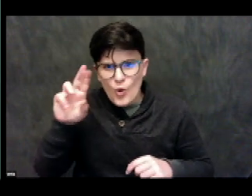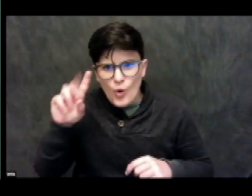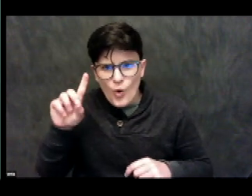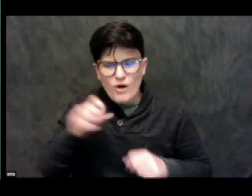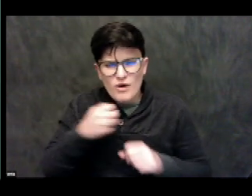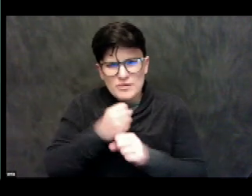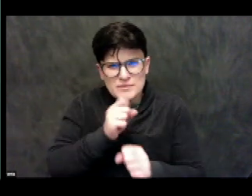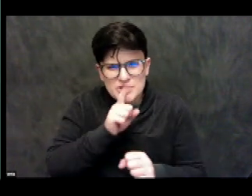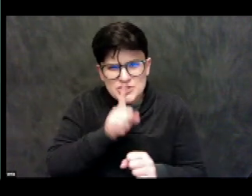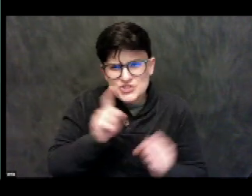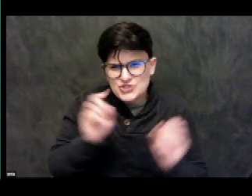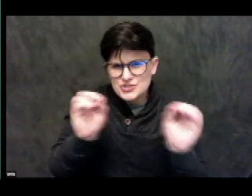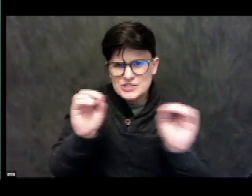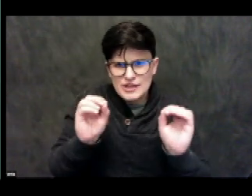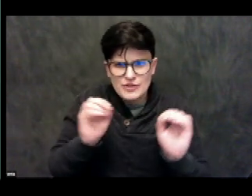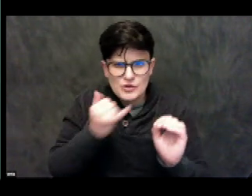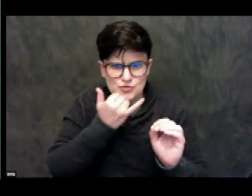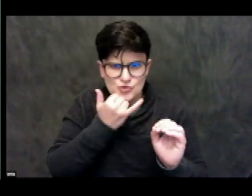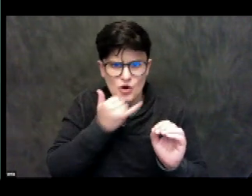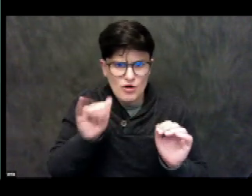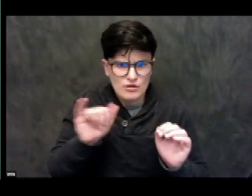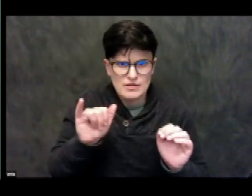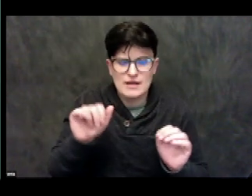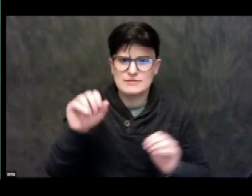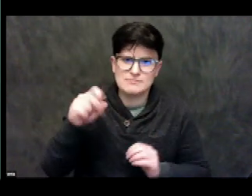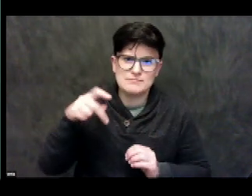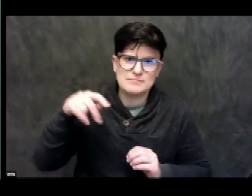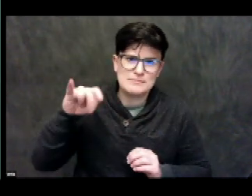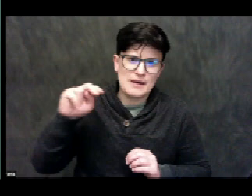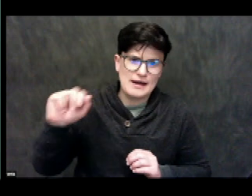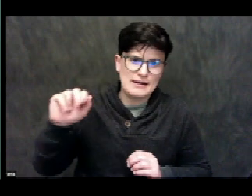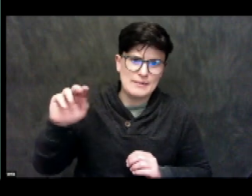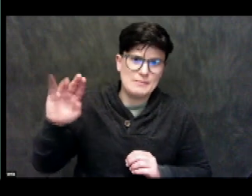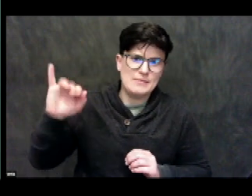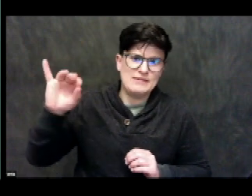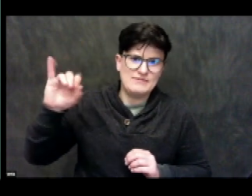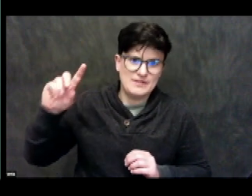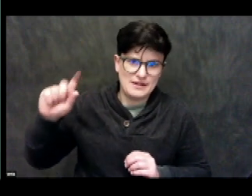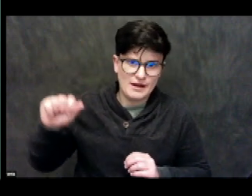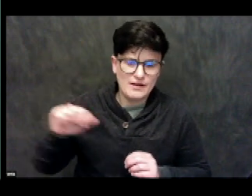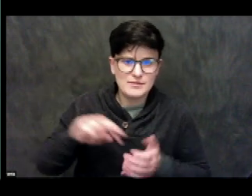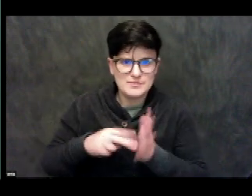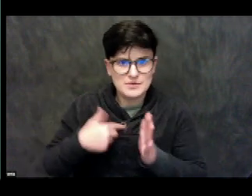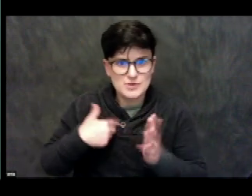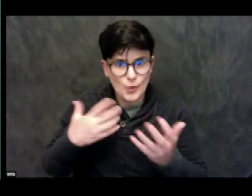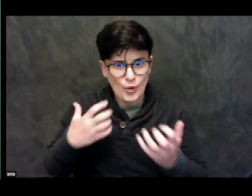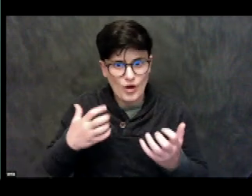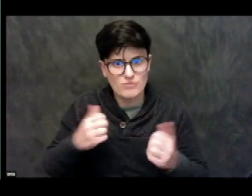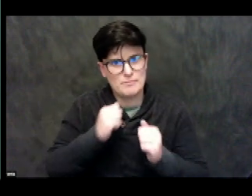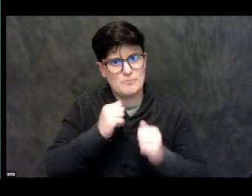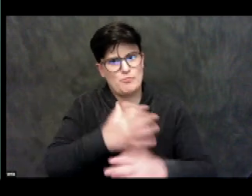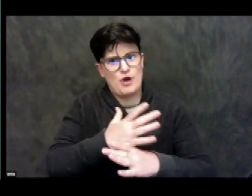like spina that I just wanted to be prepared and know if there